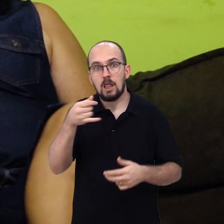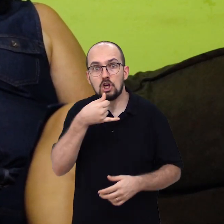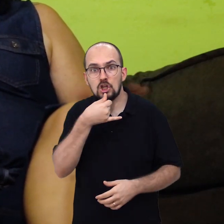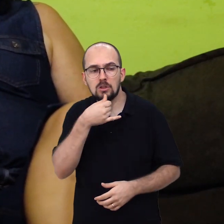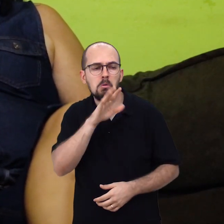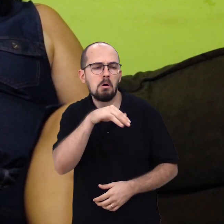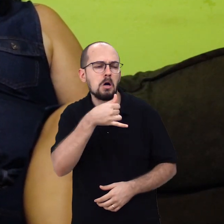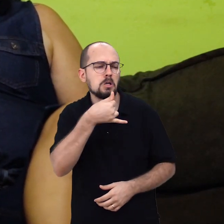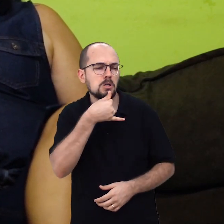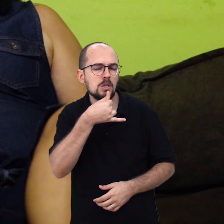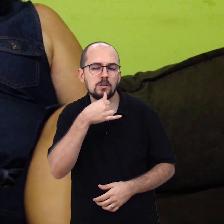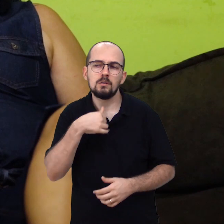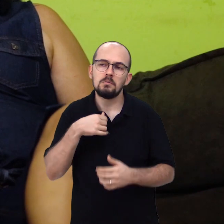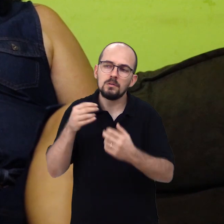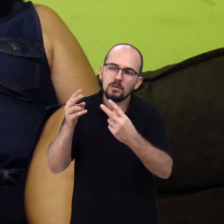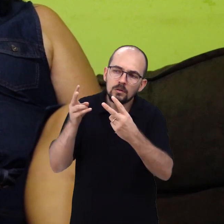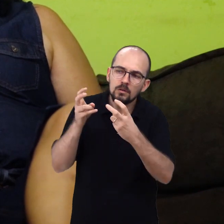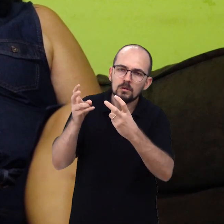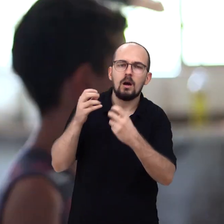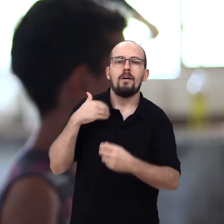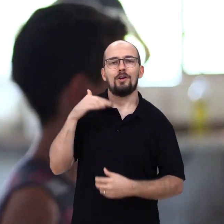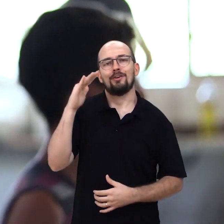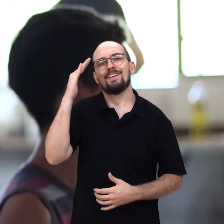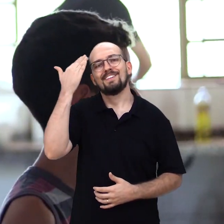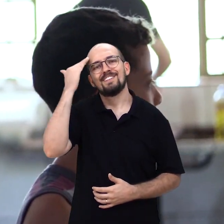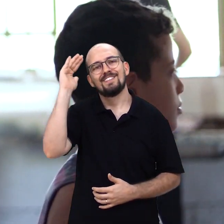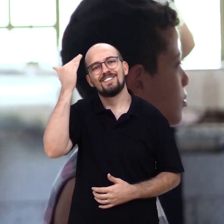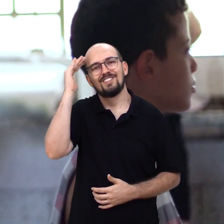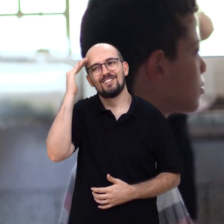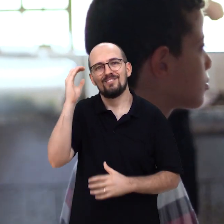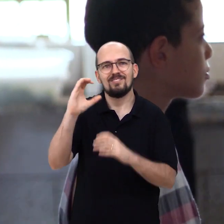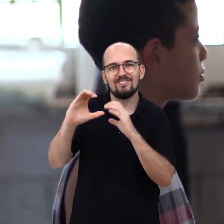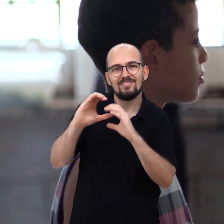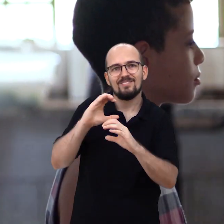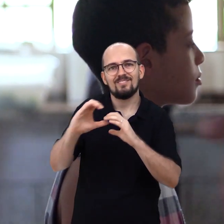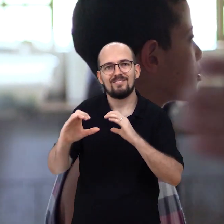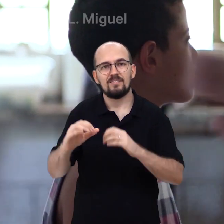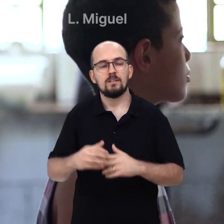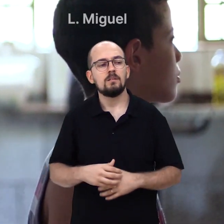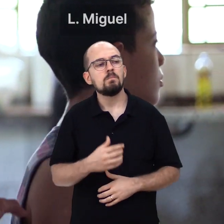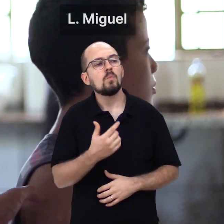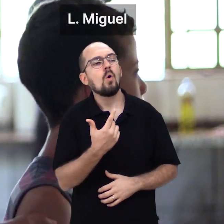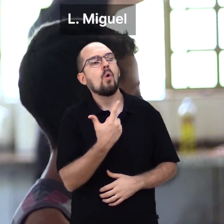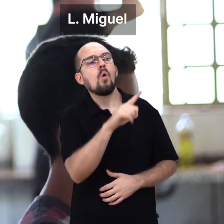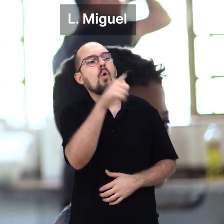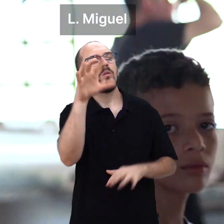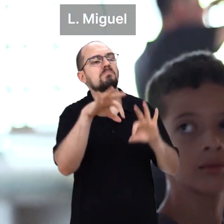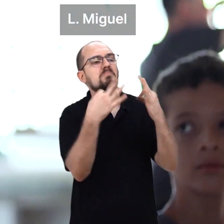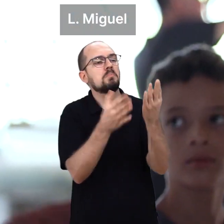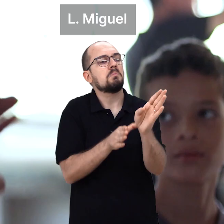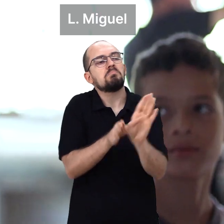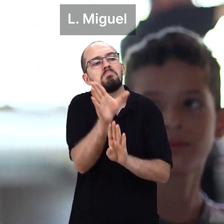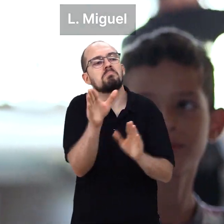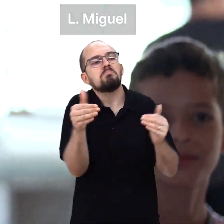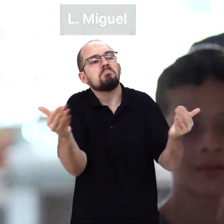For instance, when he's sad. He tells me, I can understand. [L. MIGUEL] What would you advise other families to do?